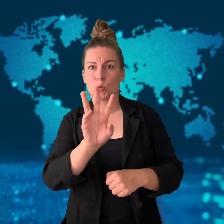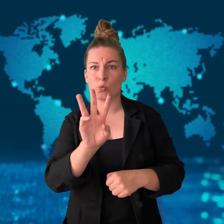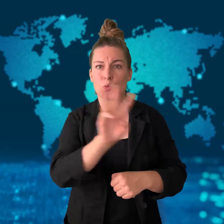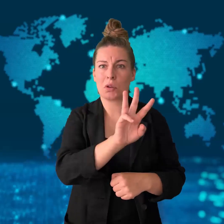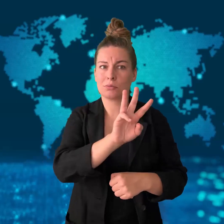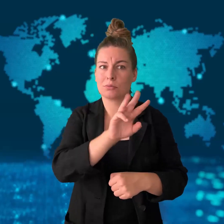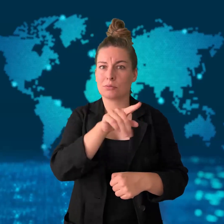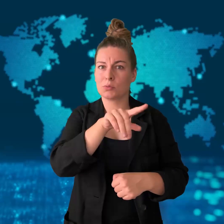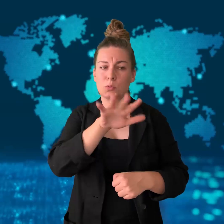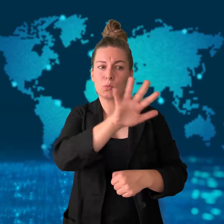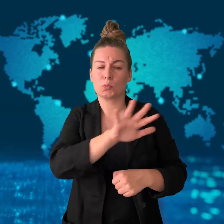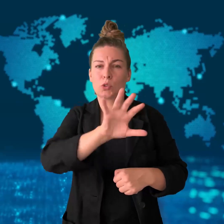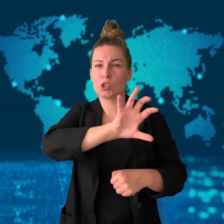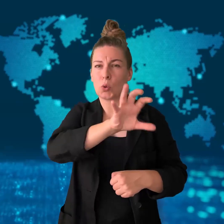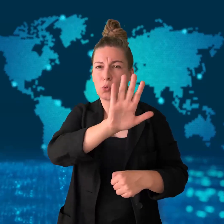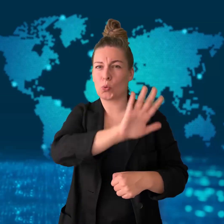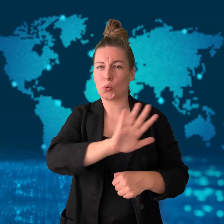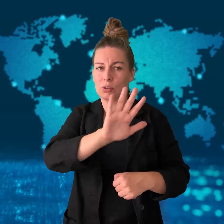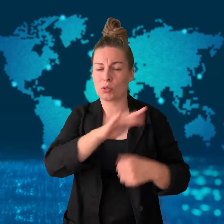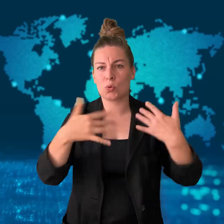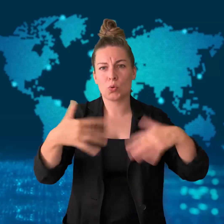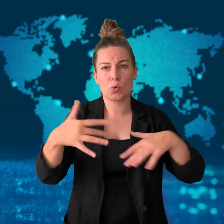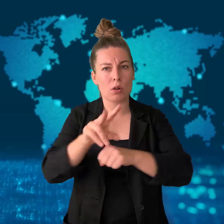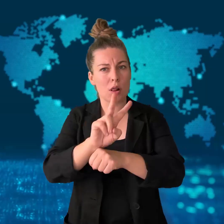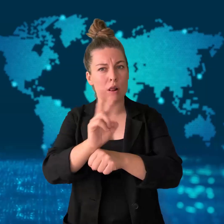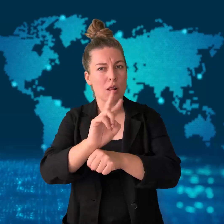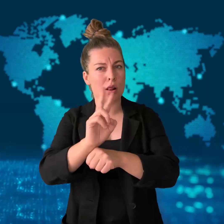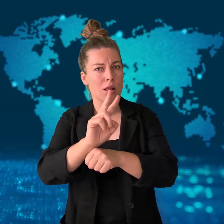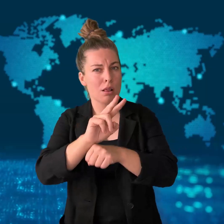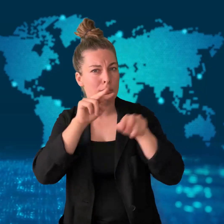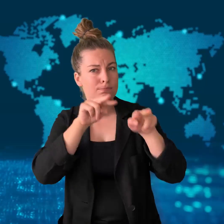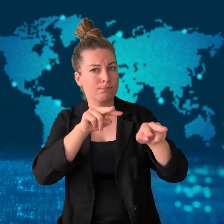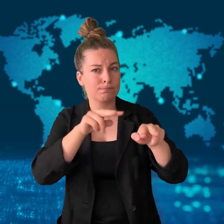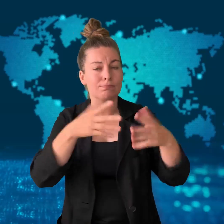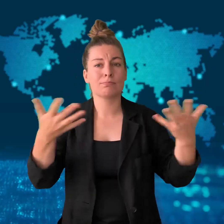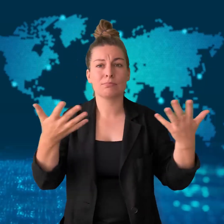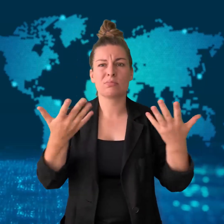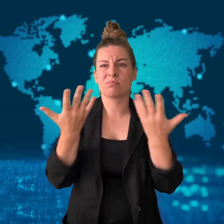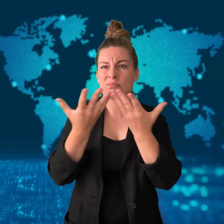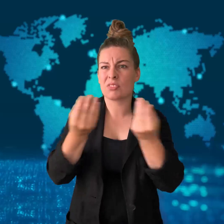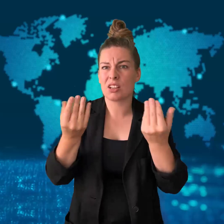in the General Assembly hall as he responded to